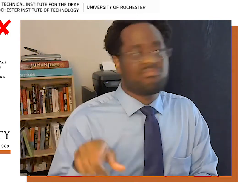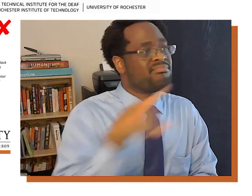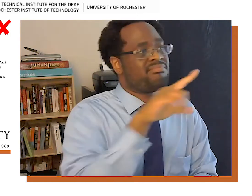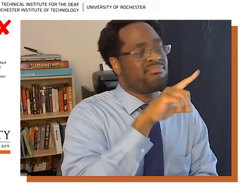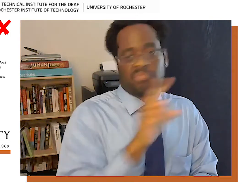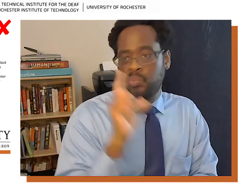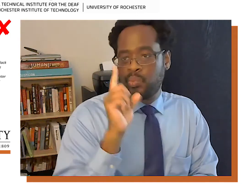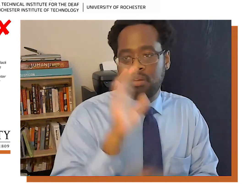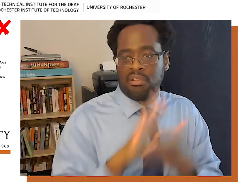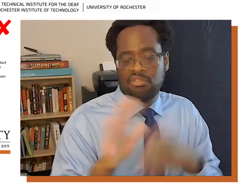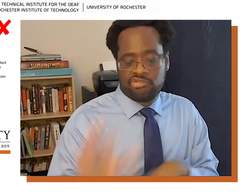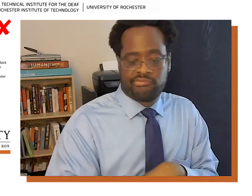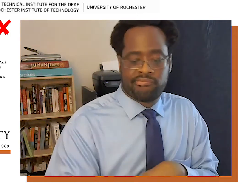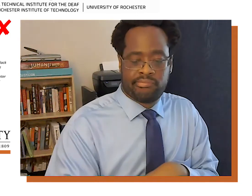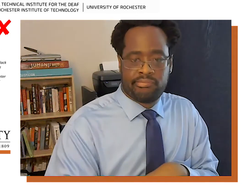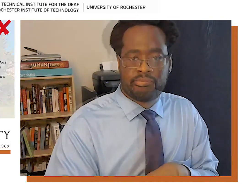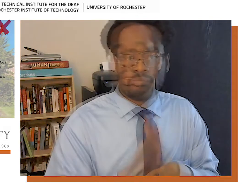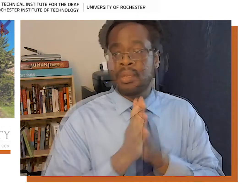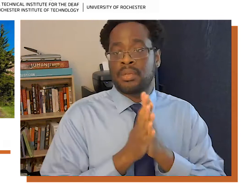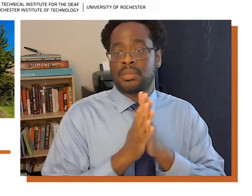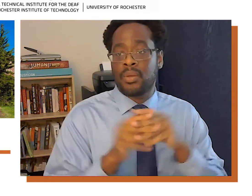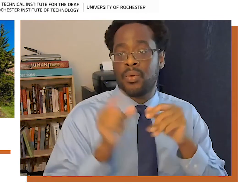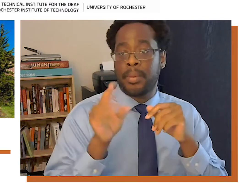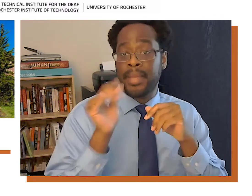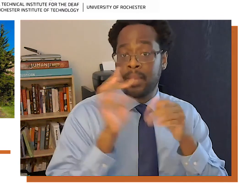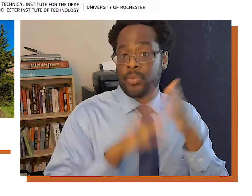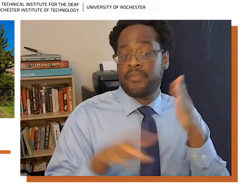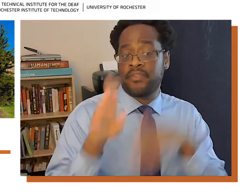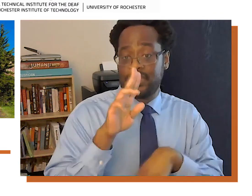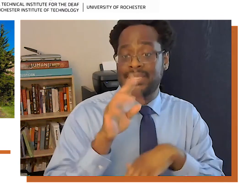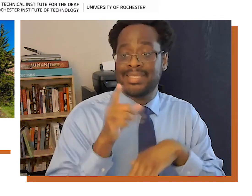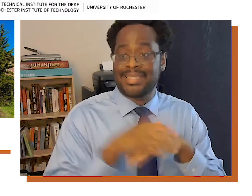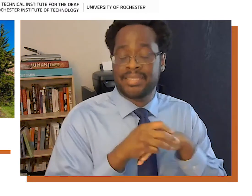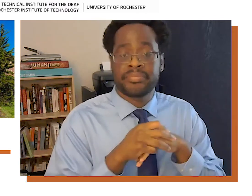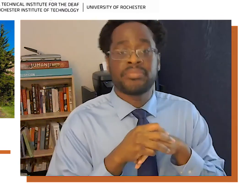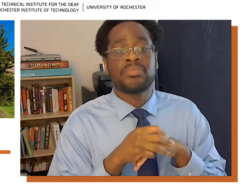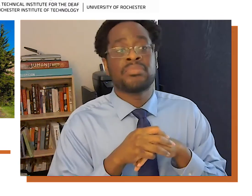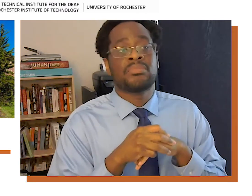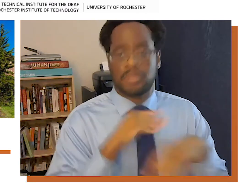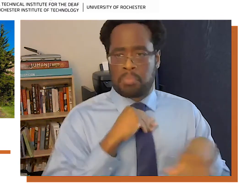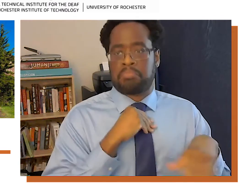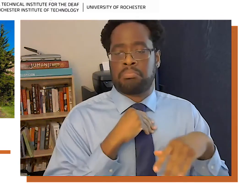I didn't apply to any others, so the one college I applied to was Miami University,